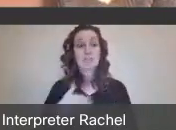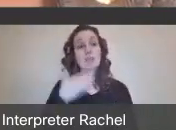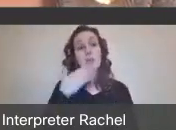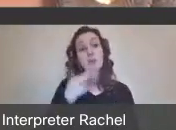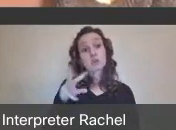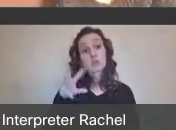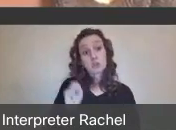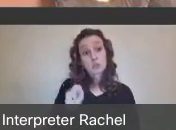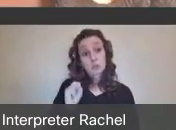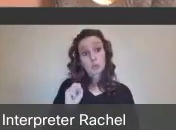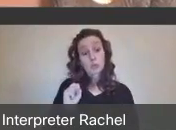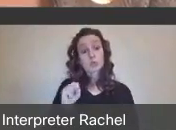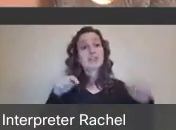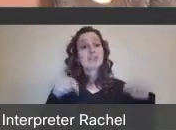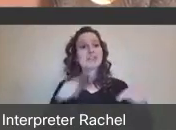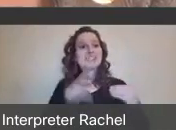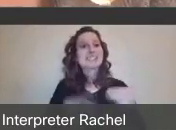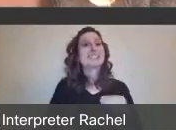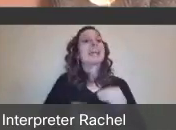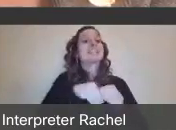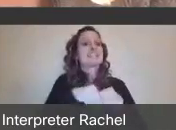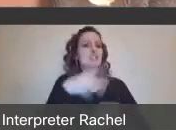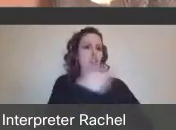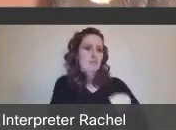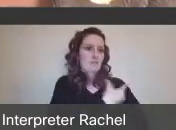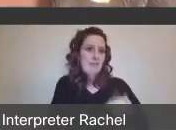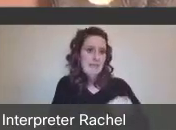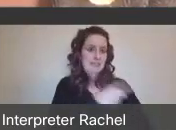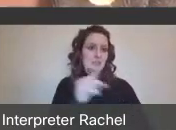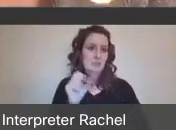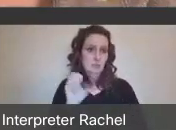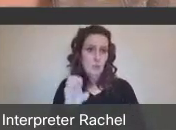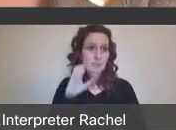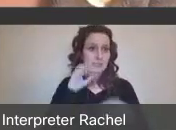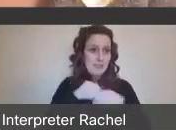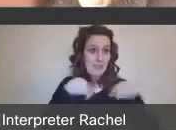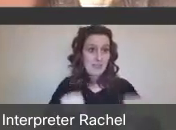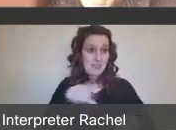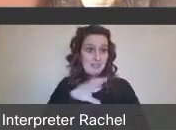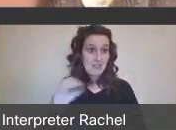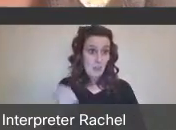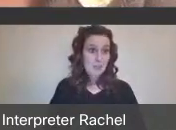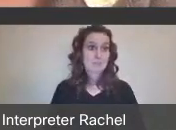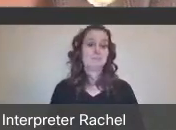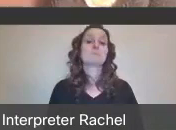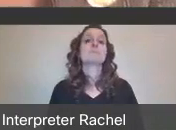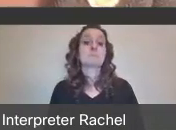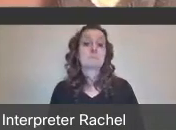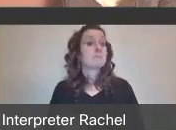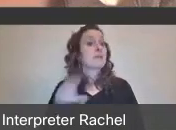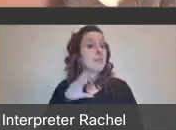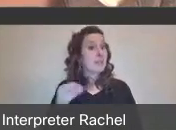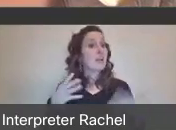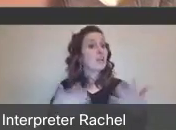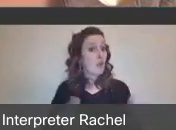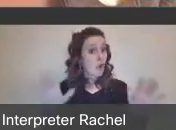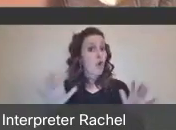is this is additional doses of vaccine into our County. So the County has already been vaccinating